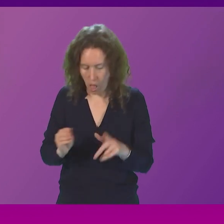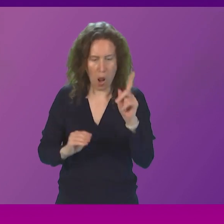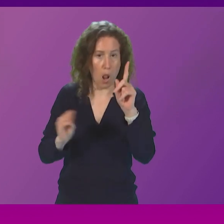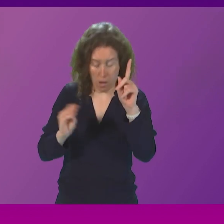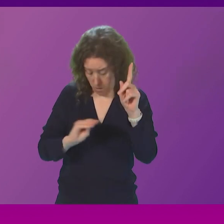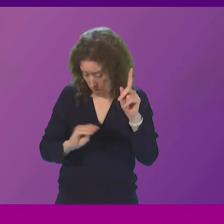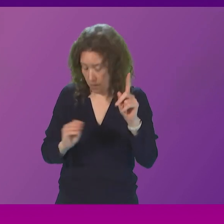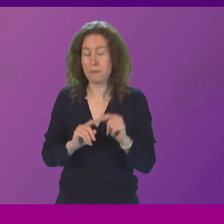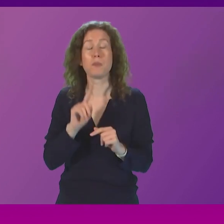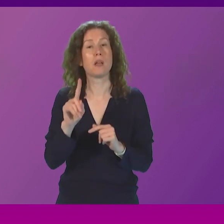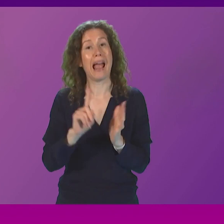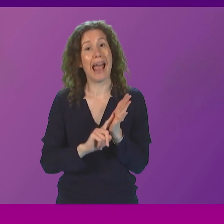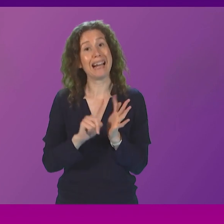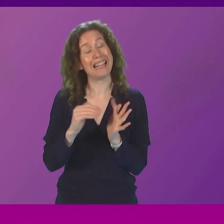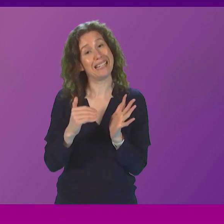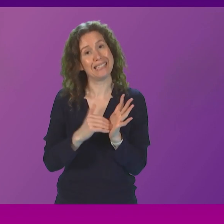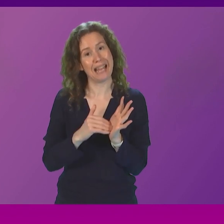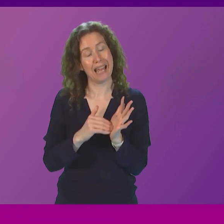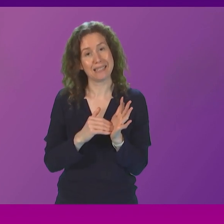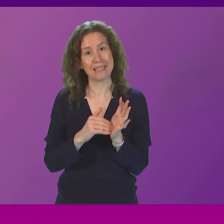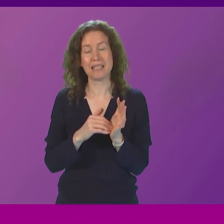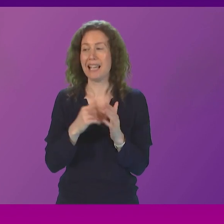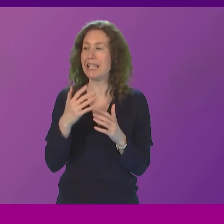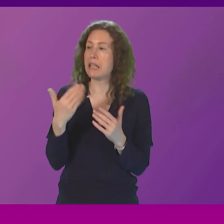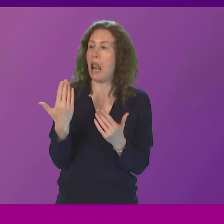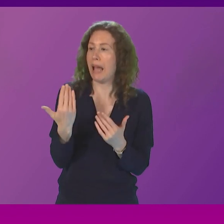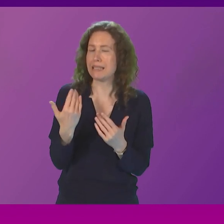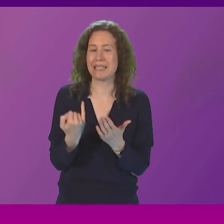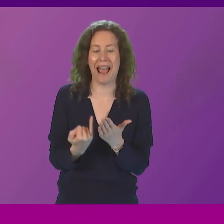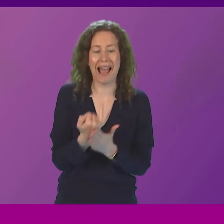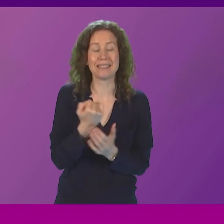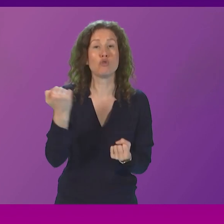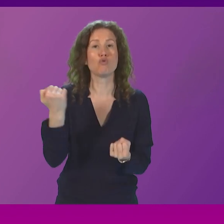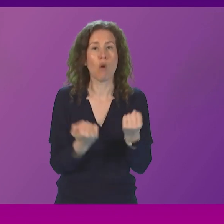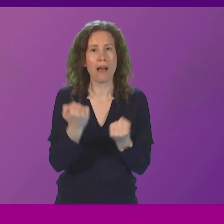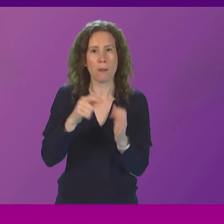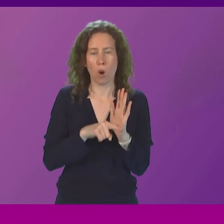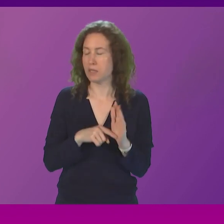The LEZ scheme is the latest anti-driver policy from the SNP— Thank you.